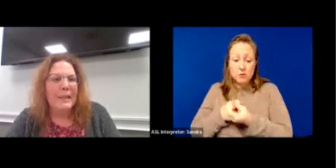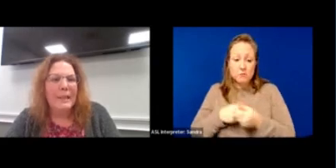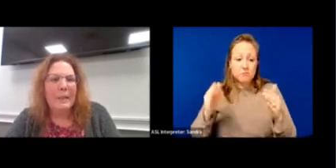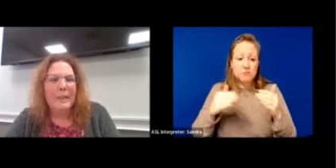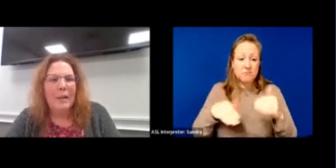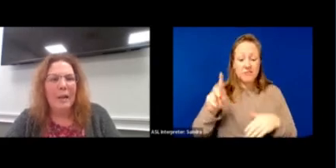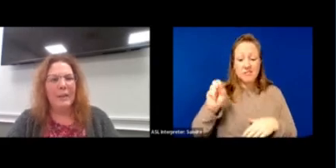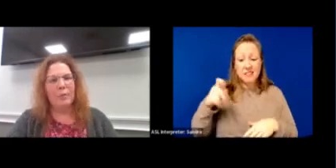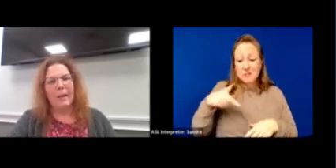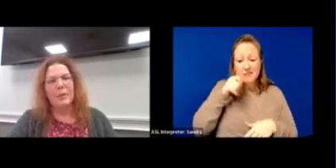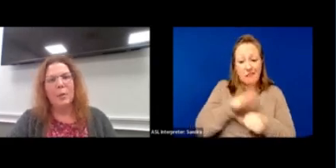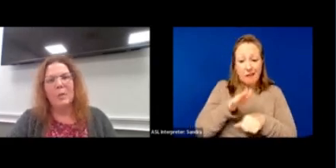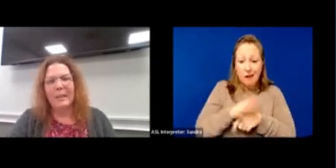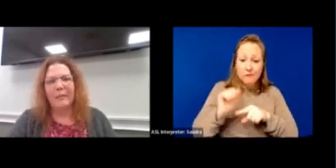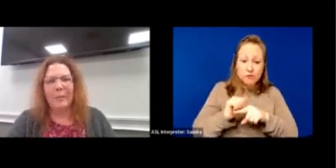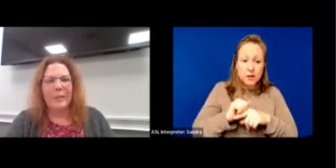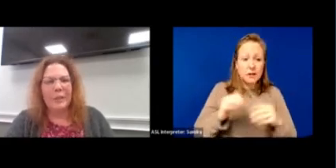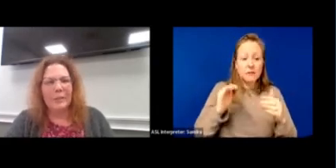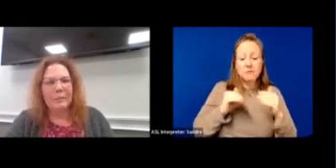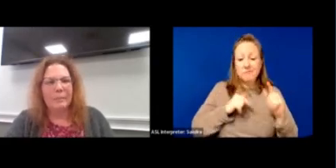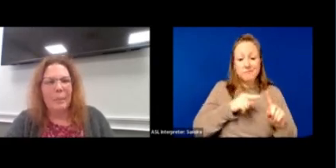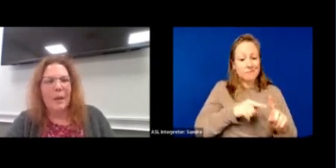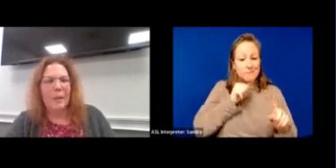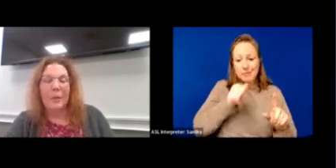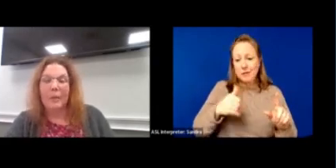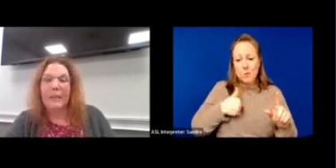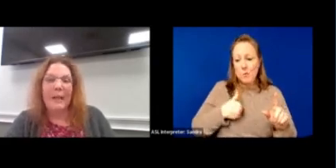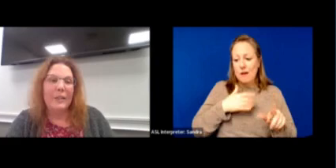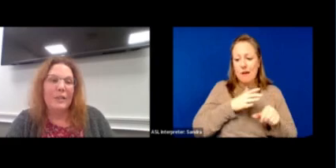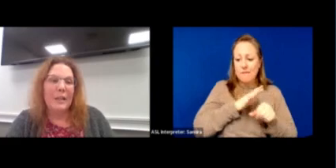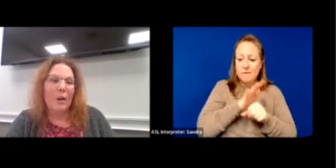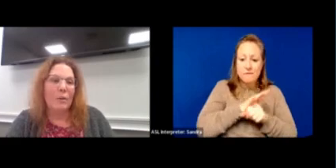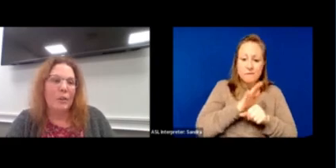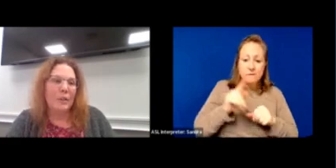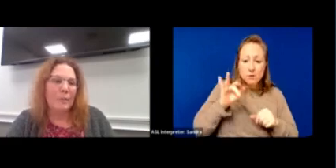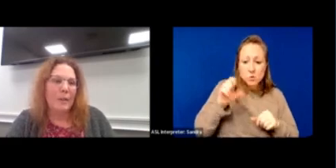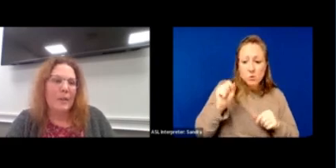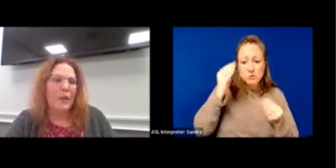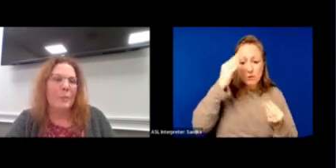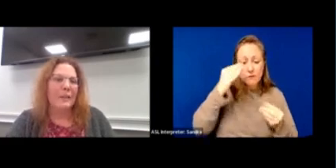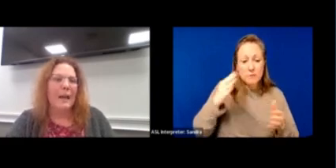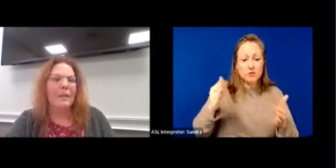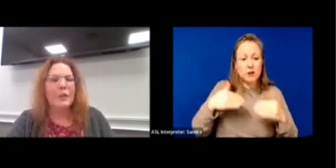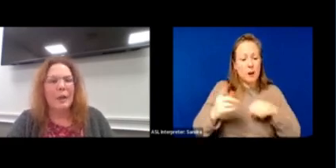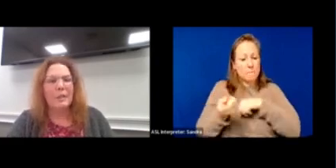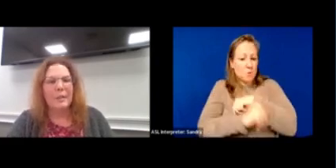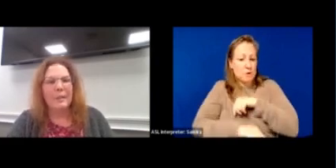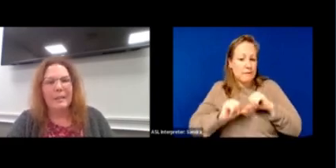The DSP is not having the right tools and information, a punitive agency culture, it could be lack of trust between